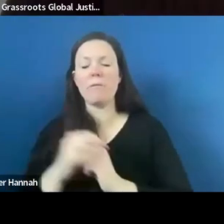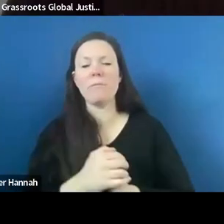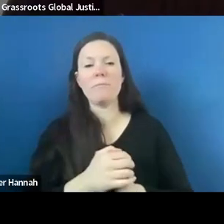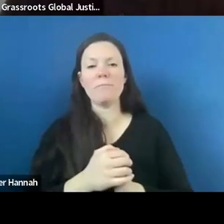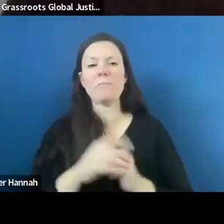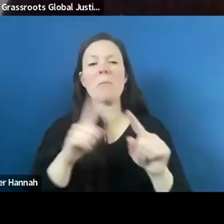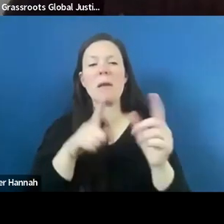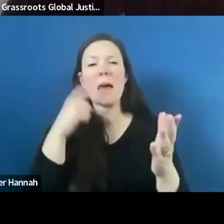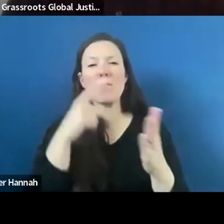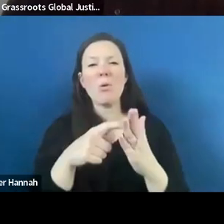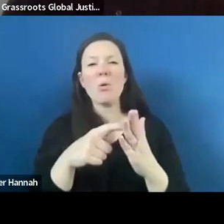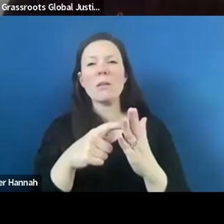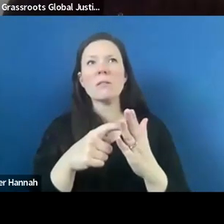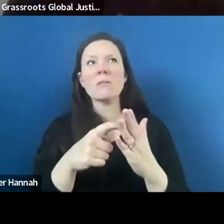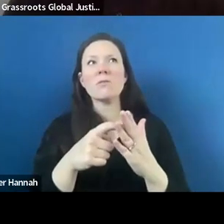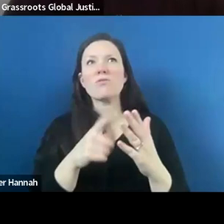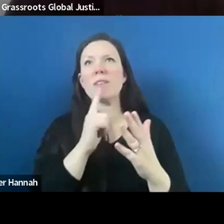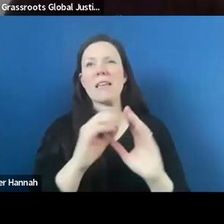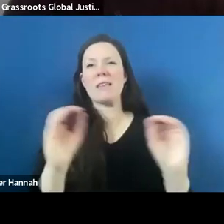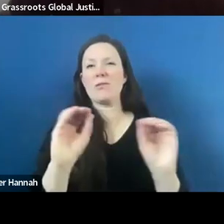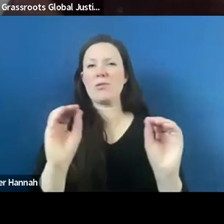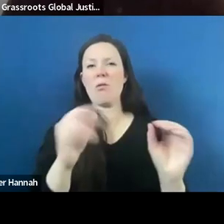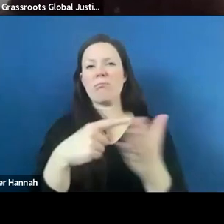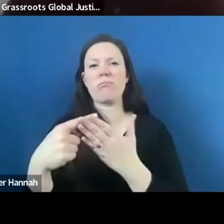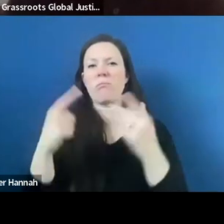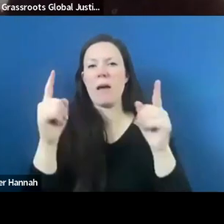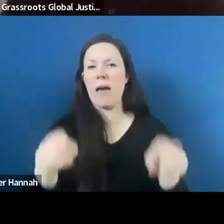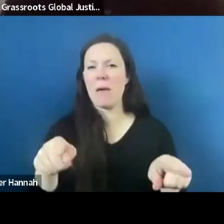there is no conversation besides side conversations